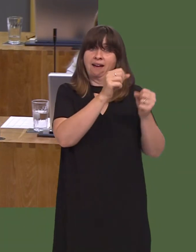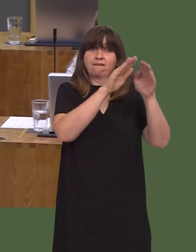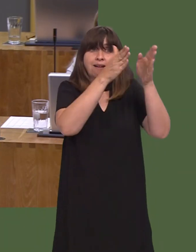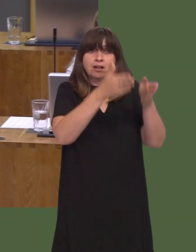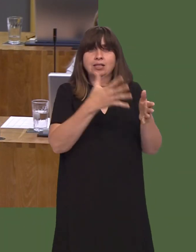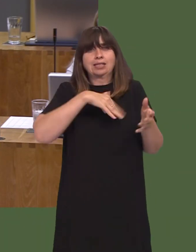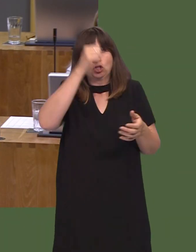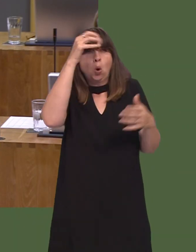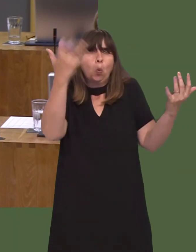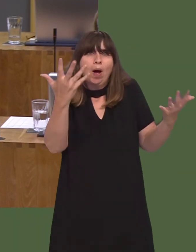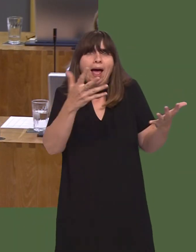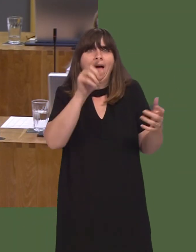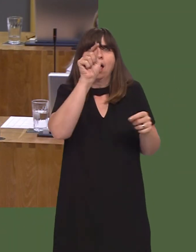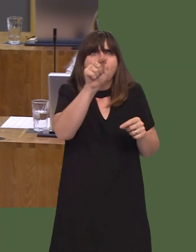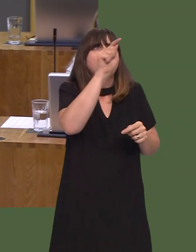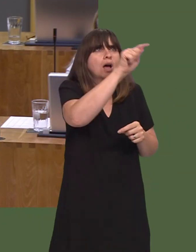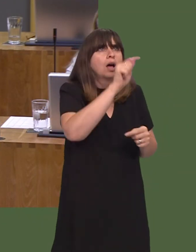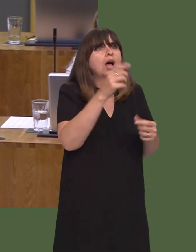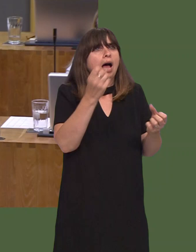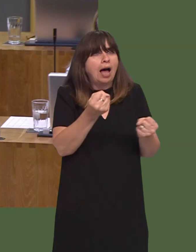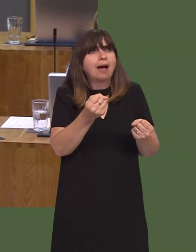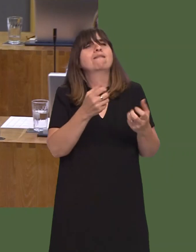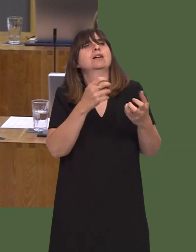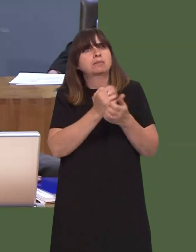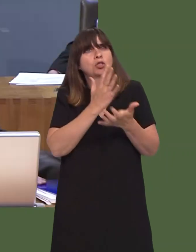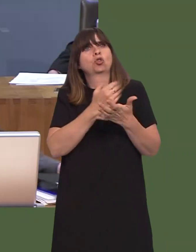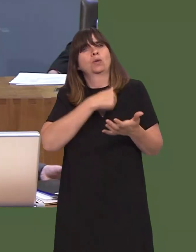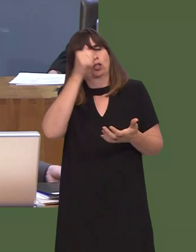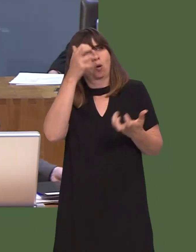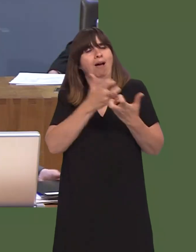a question put to the First Minister, and the First Minister clearly answered the question.